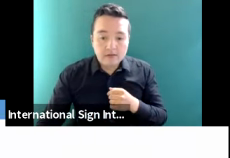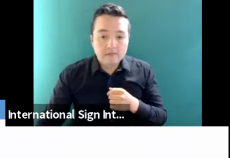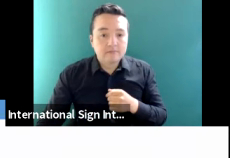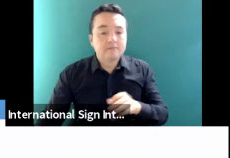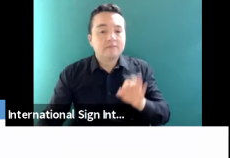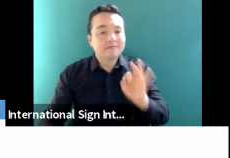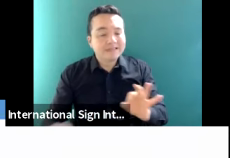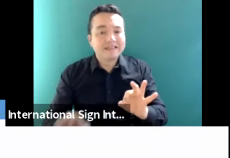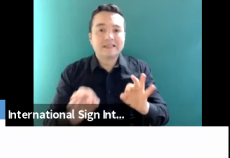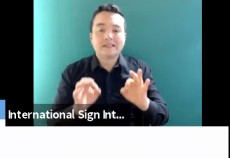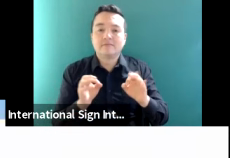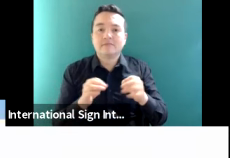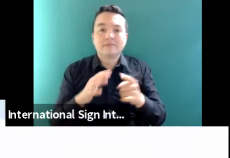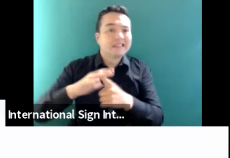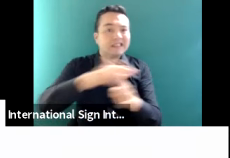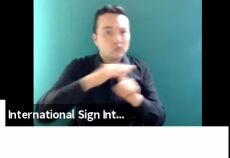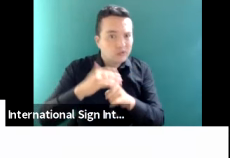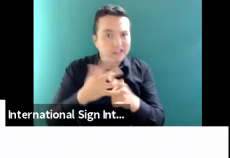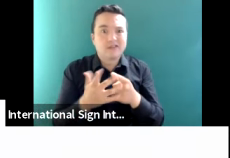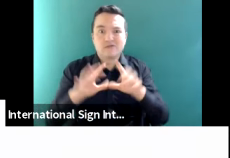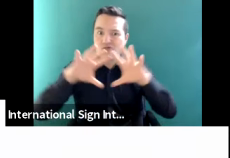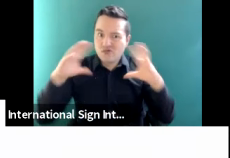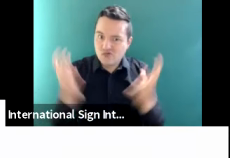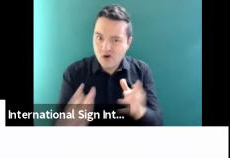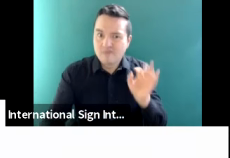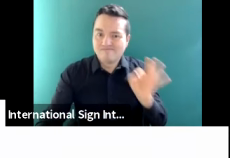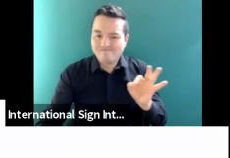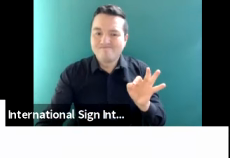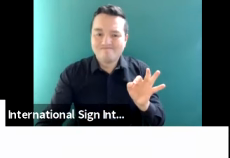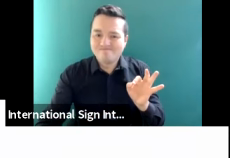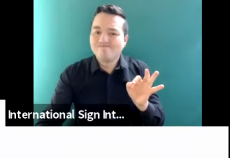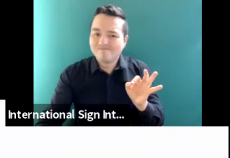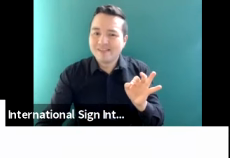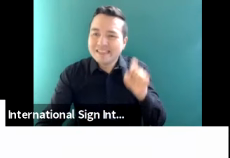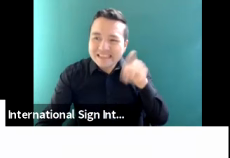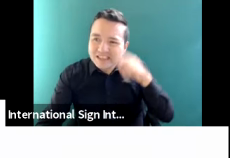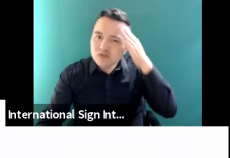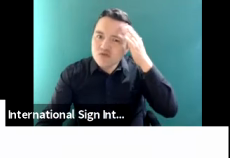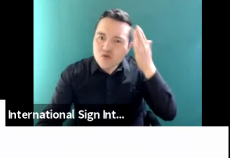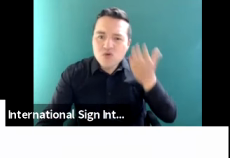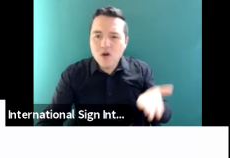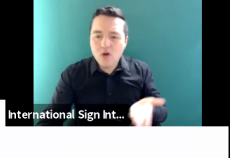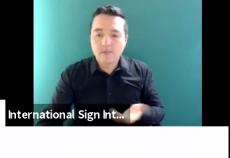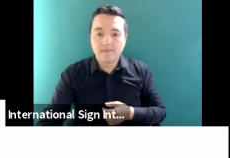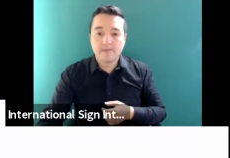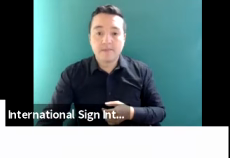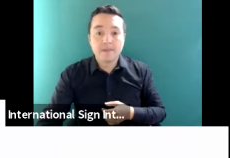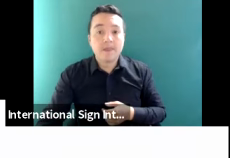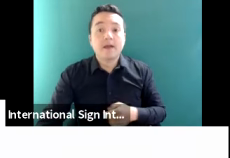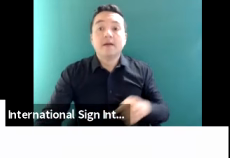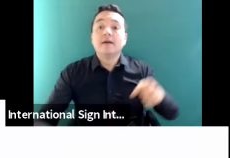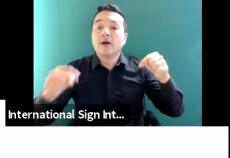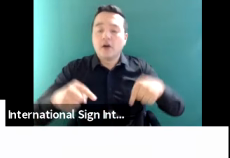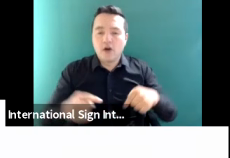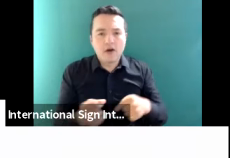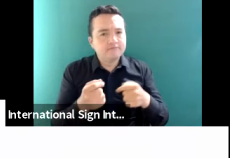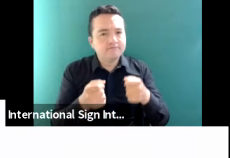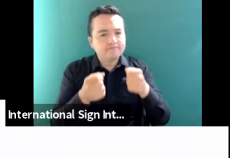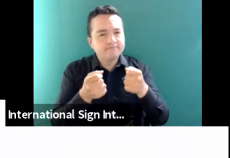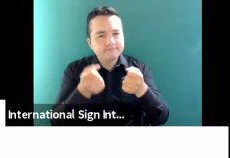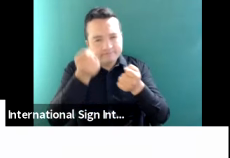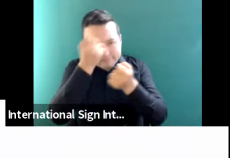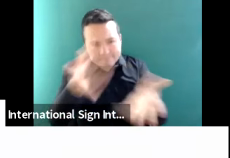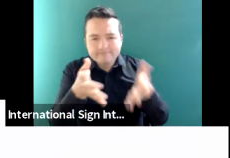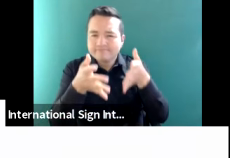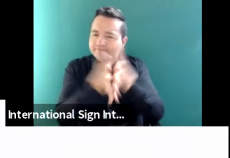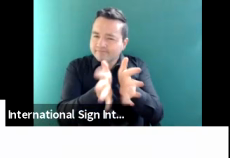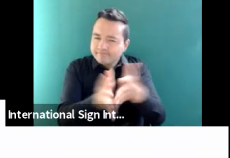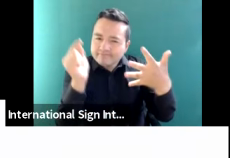Without that international cooperation, we could not be where we are now in terms of how the situation evolves.